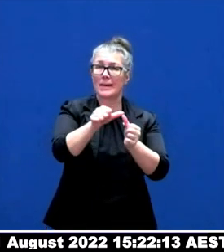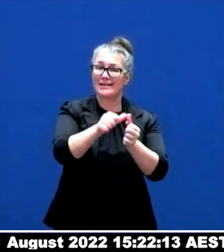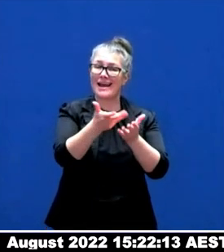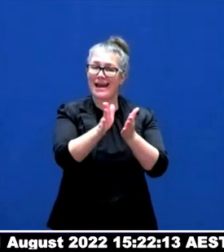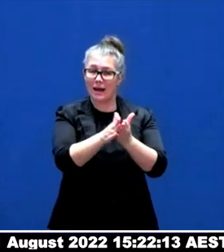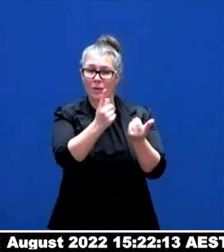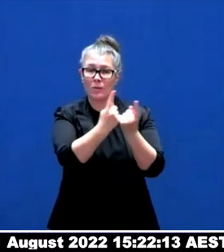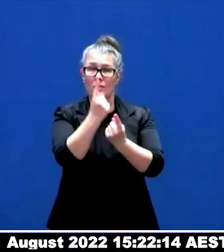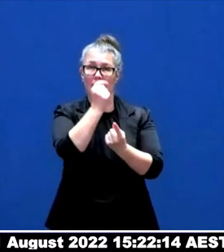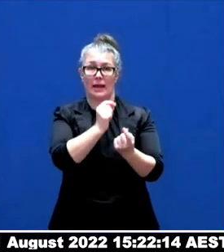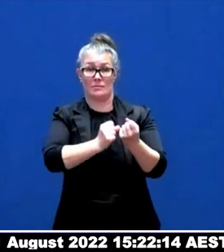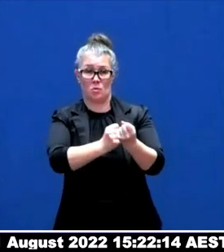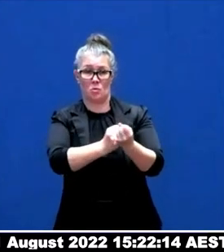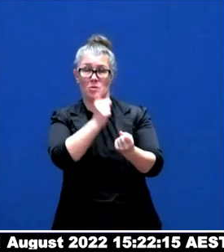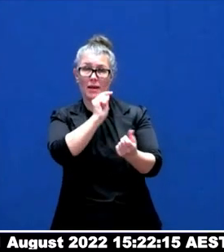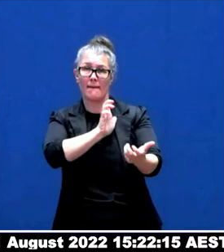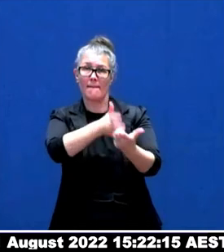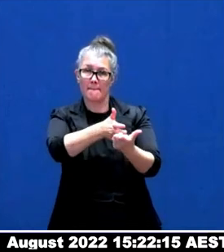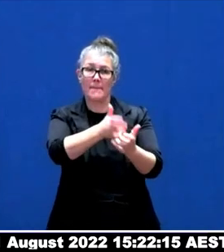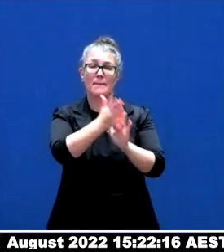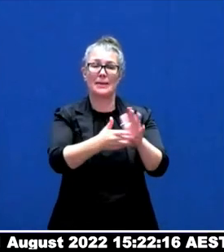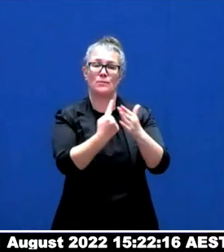things that could assist the participant to be more independent in their own home.